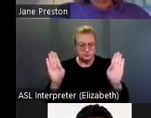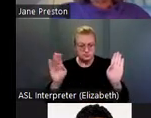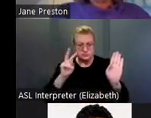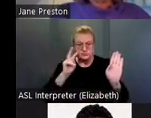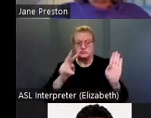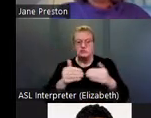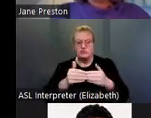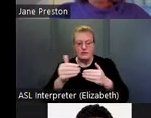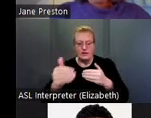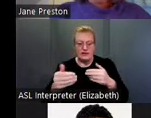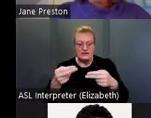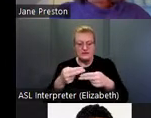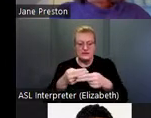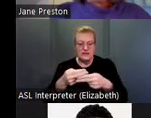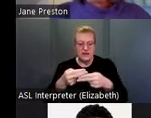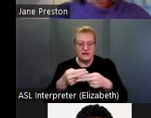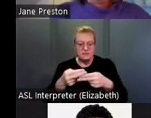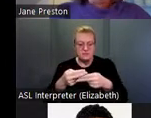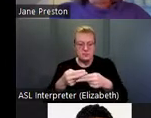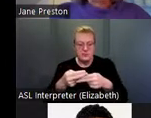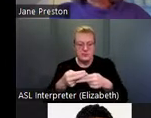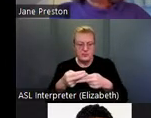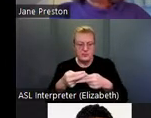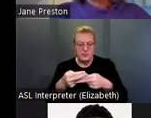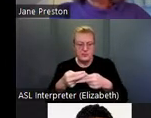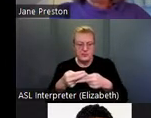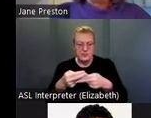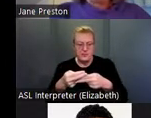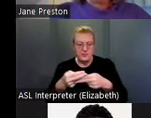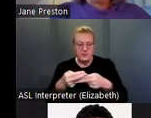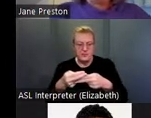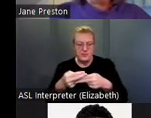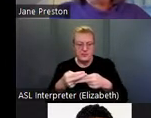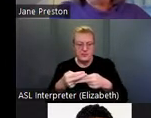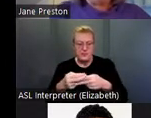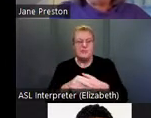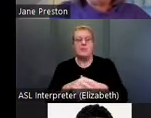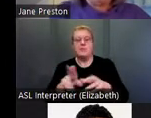which shows the programs of the Regional Arts Organizations.